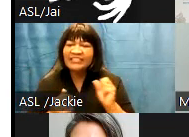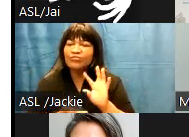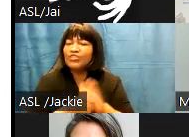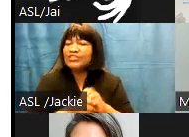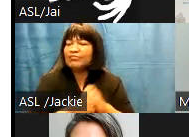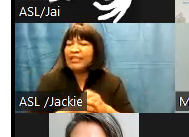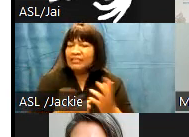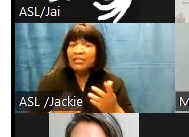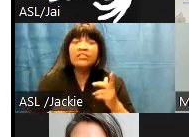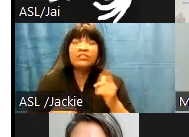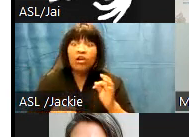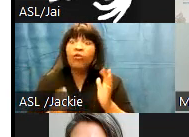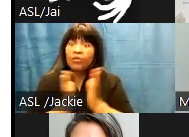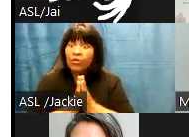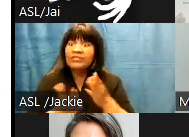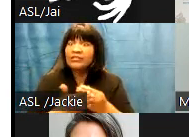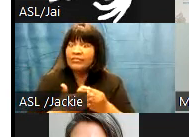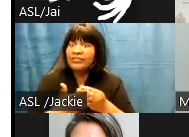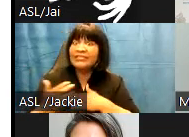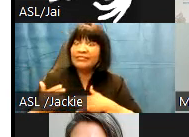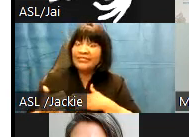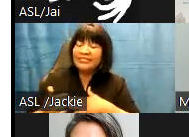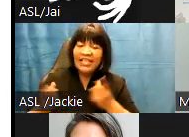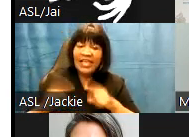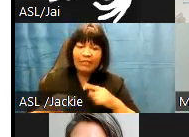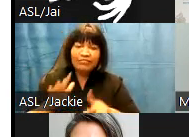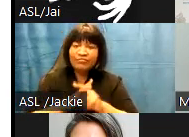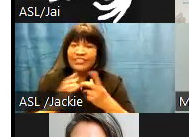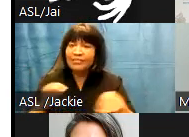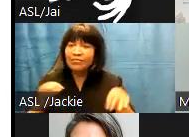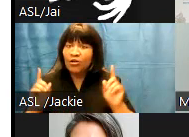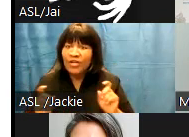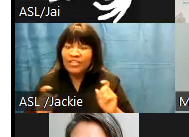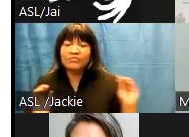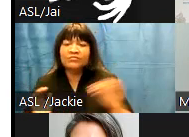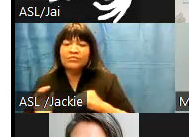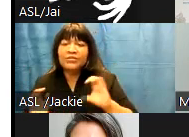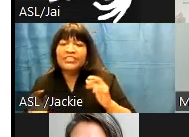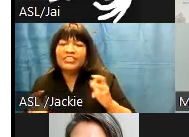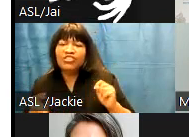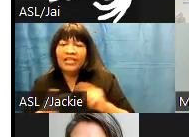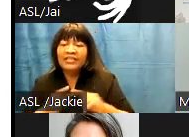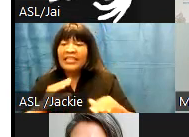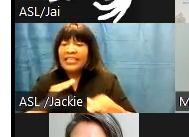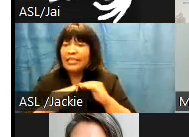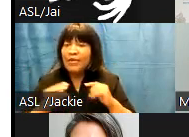So please request the funding. If you have questions, feel free to throw them in the chat or email me or this is a Q&A at the end of